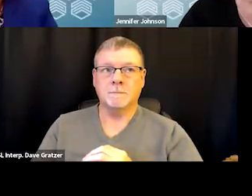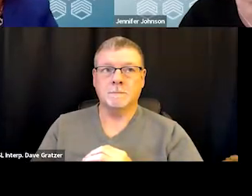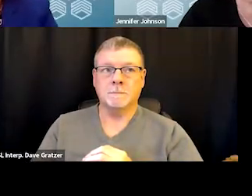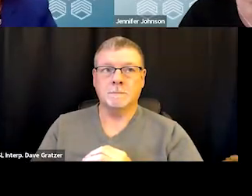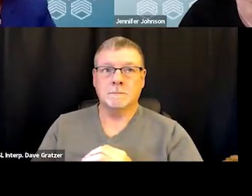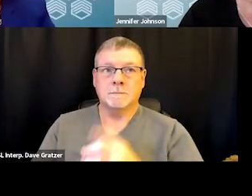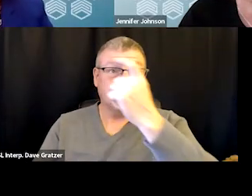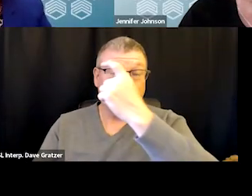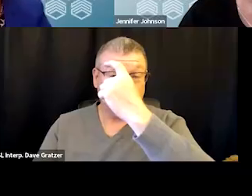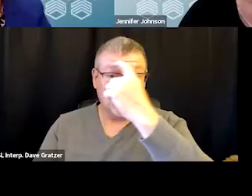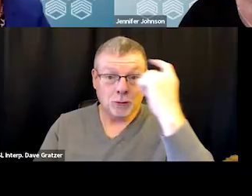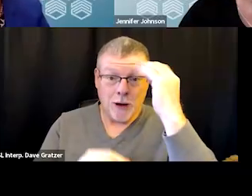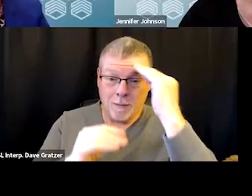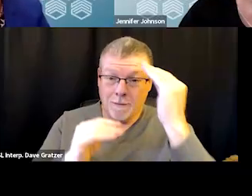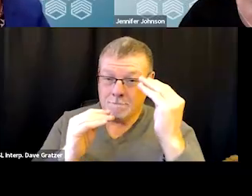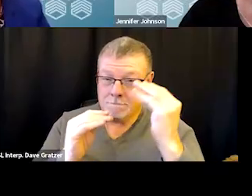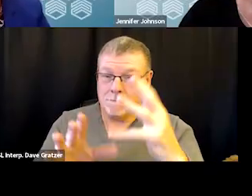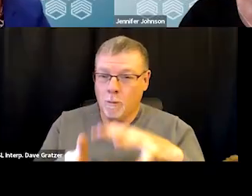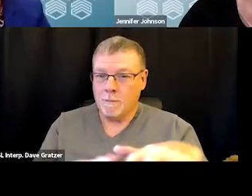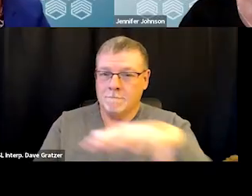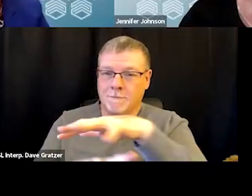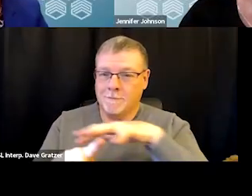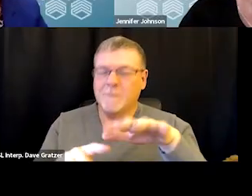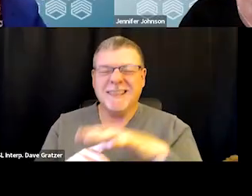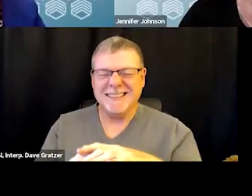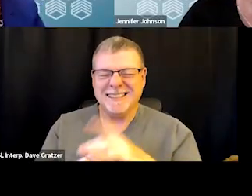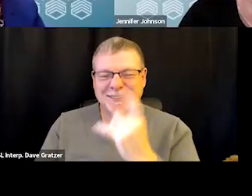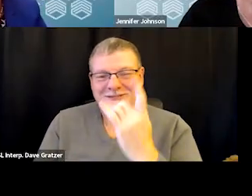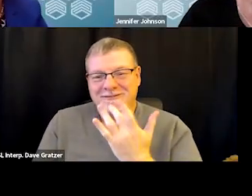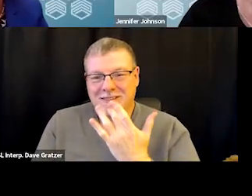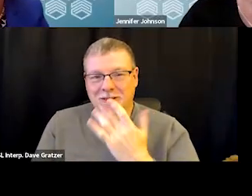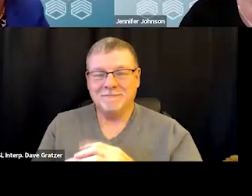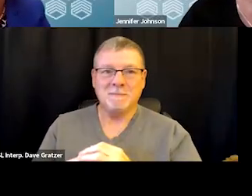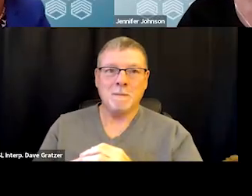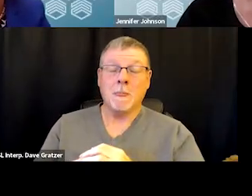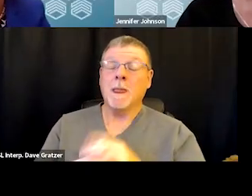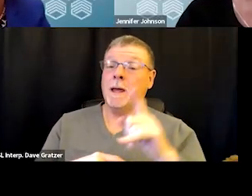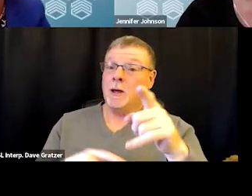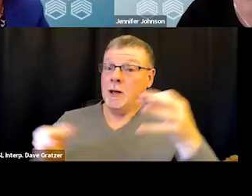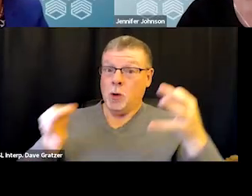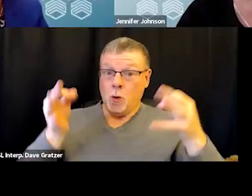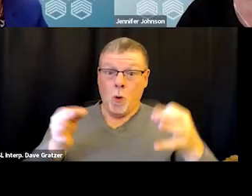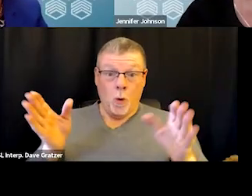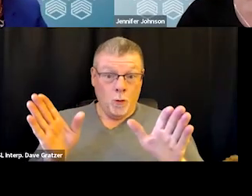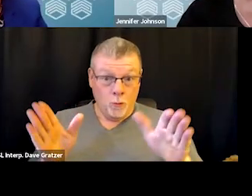Trauma-informed environment. This is one of our, our favorite things that we talk about. Um, is your courtroom and the court-related environment